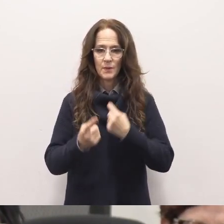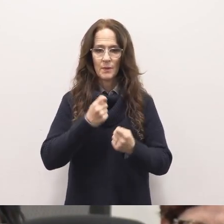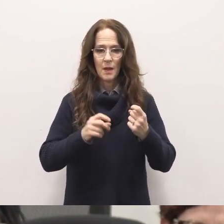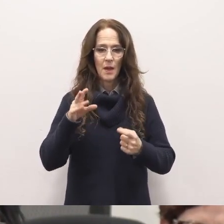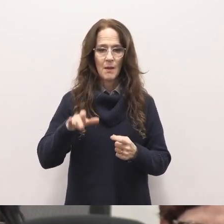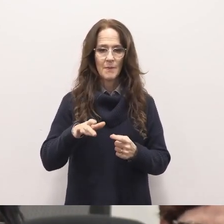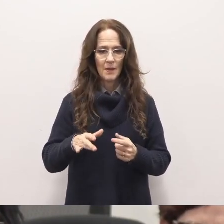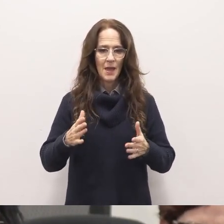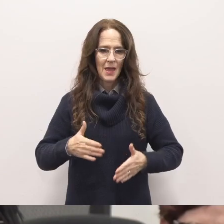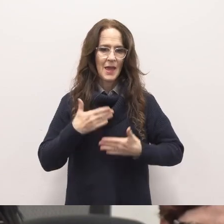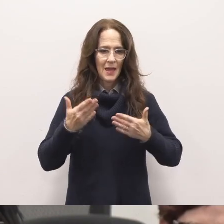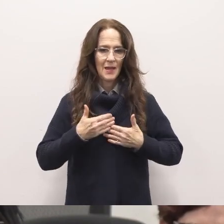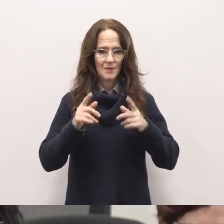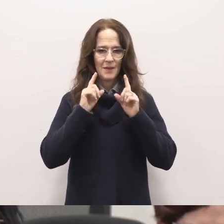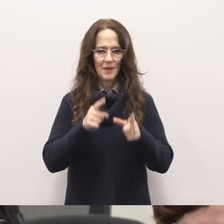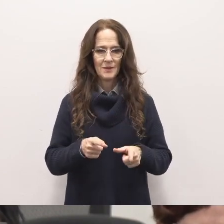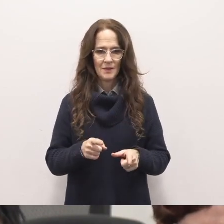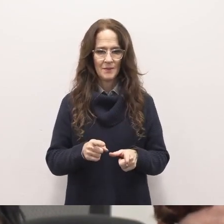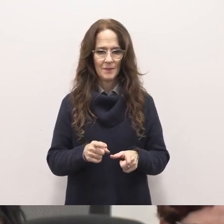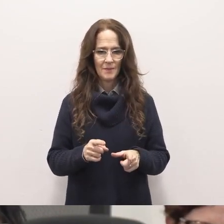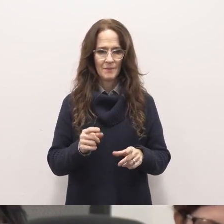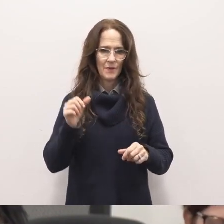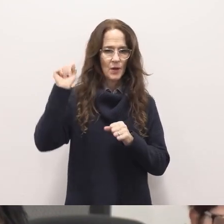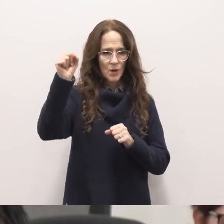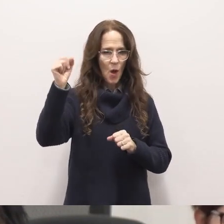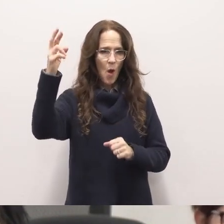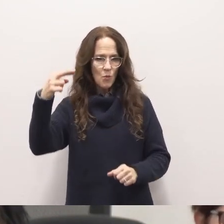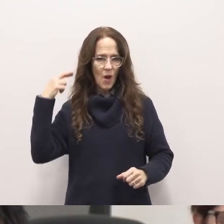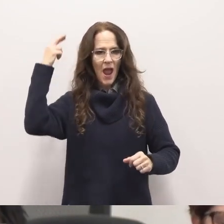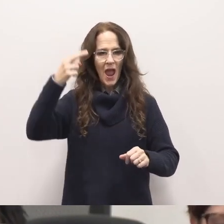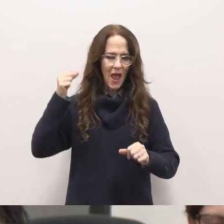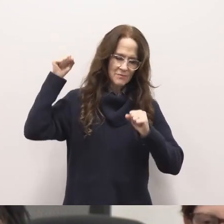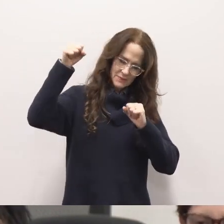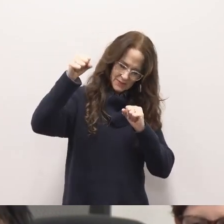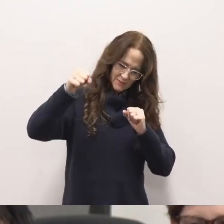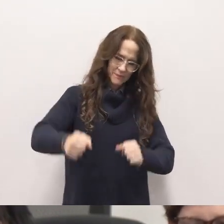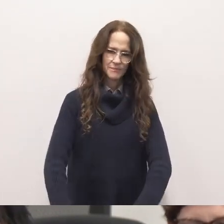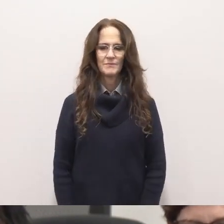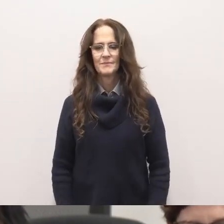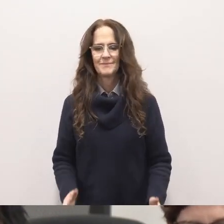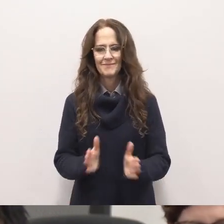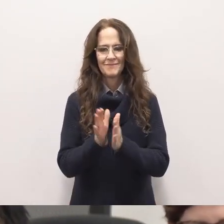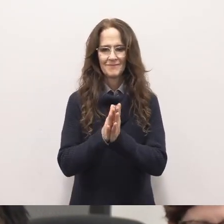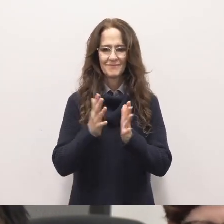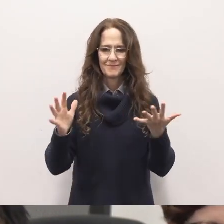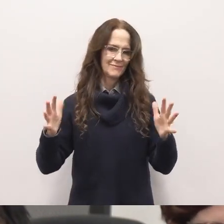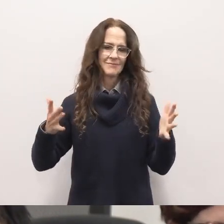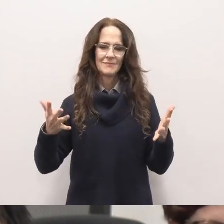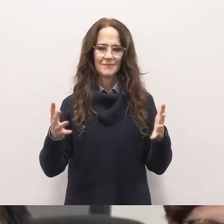I'd be happy to answer them. Go Rams. (audience applauding)